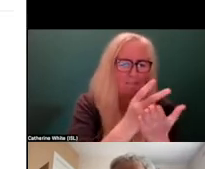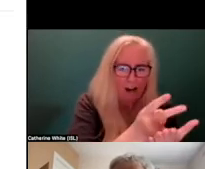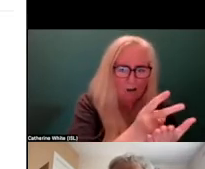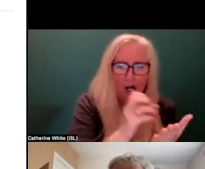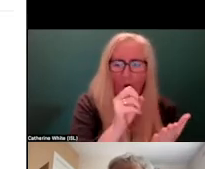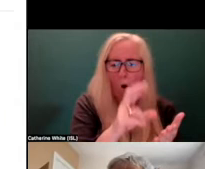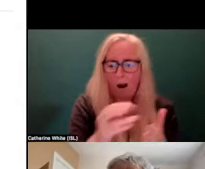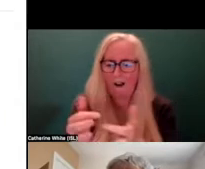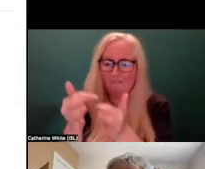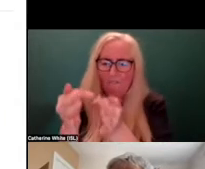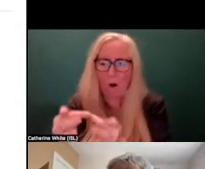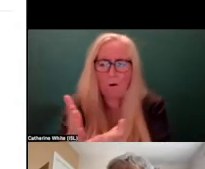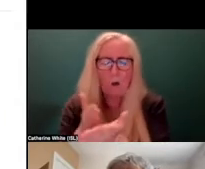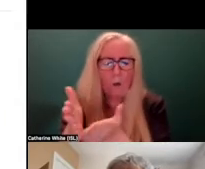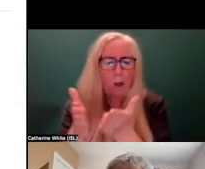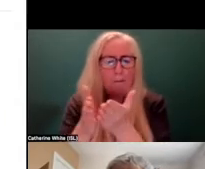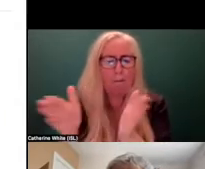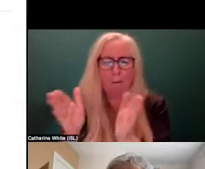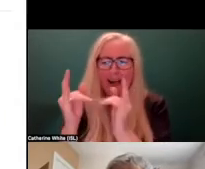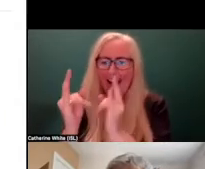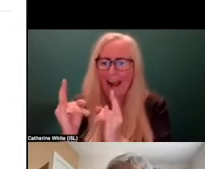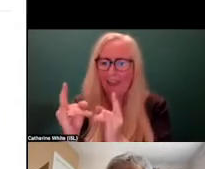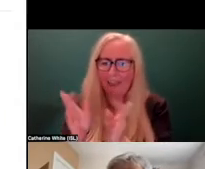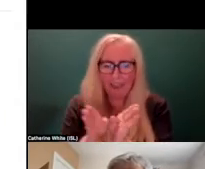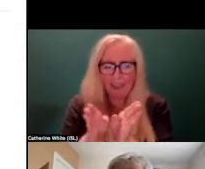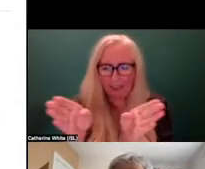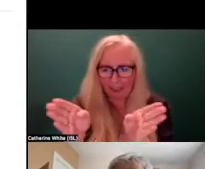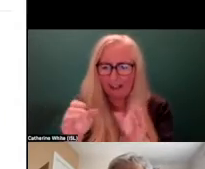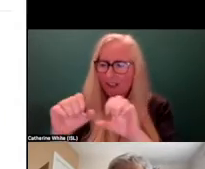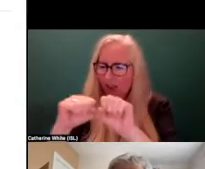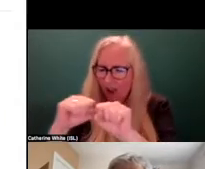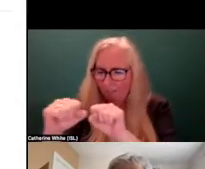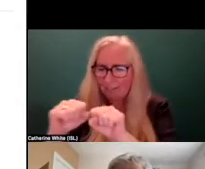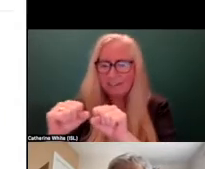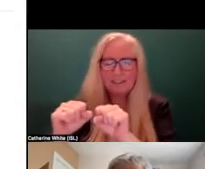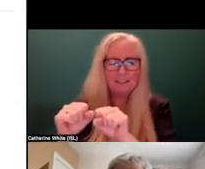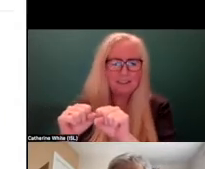and voluntary world, or more formally through public health services and